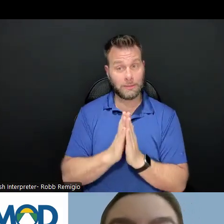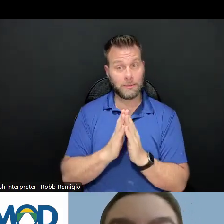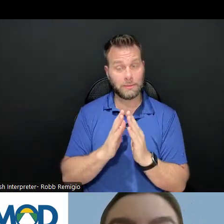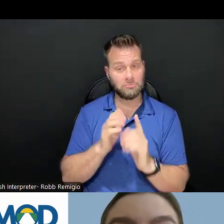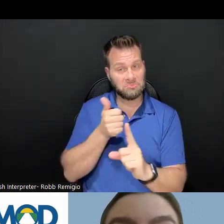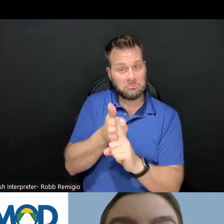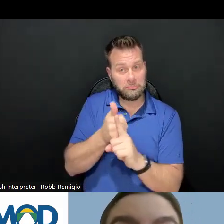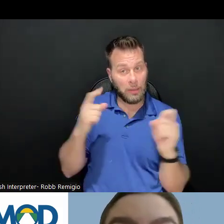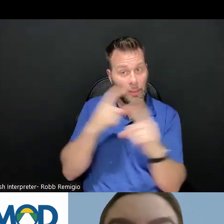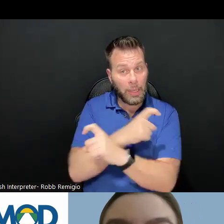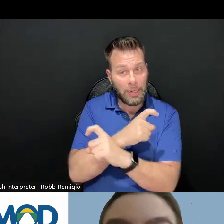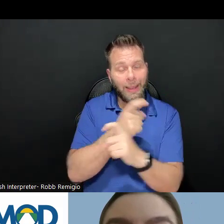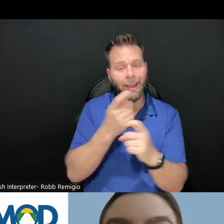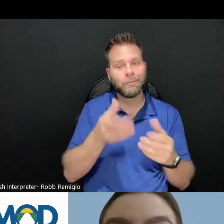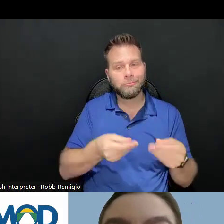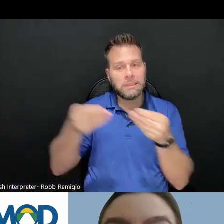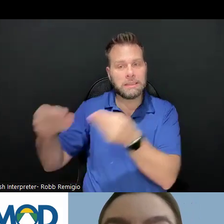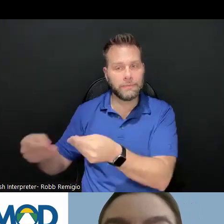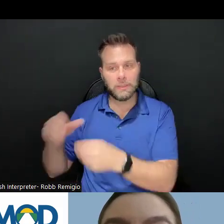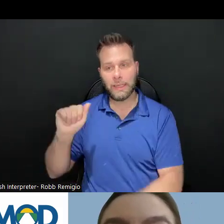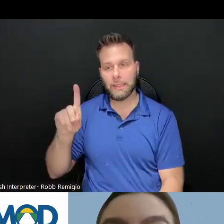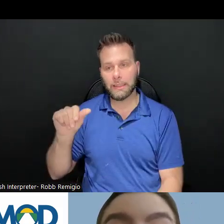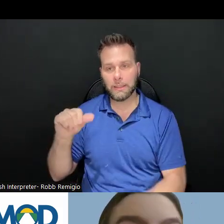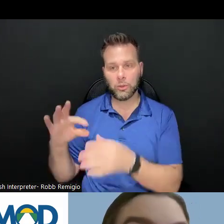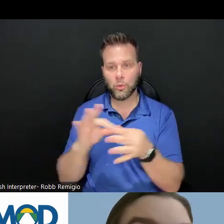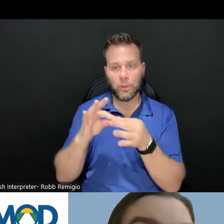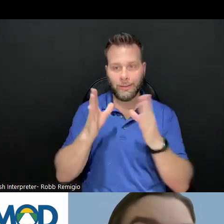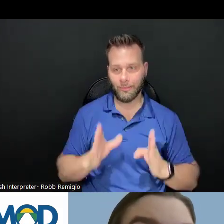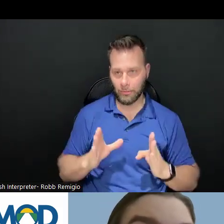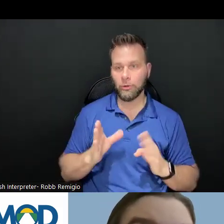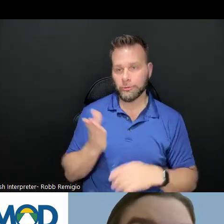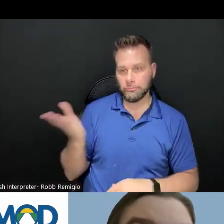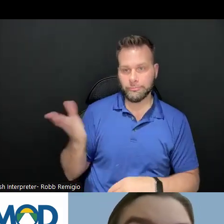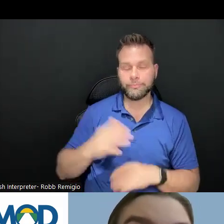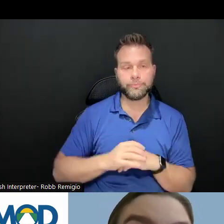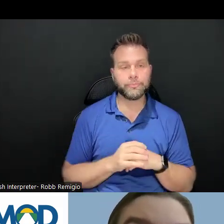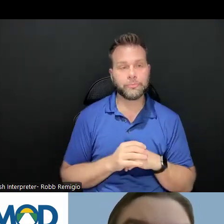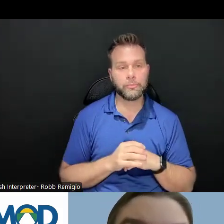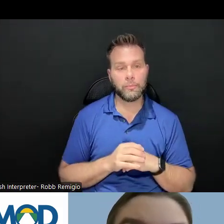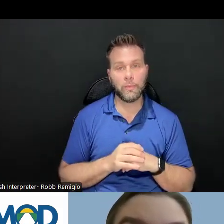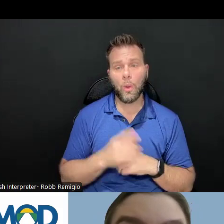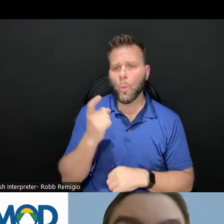directed to the ADA Coordinator. Those types of things. Oh, one more thing to think